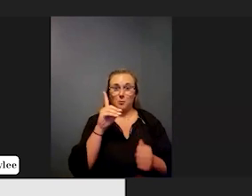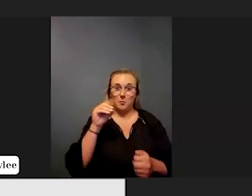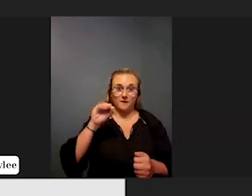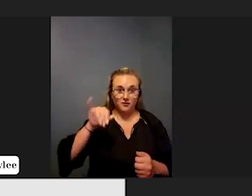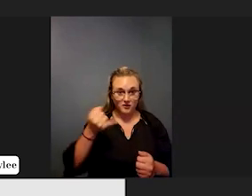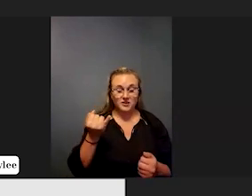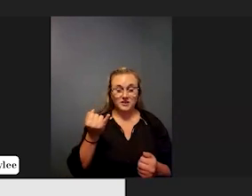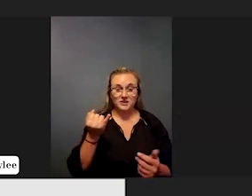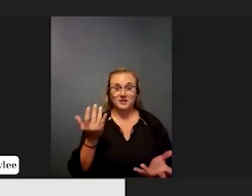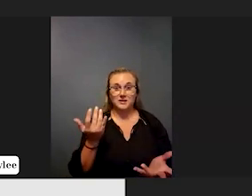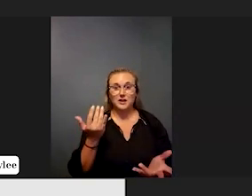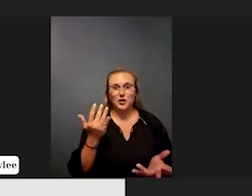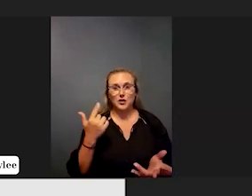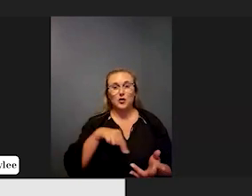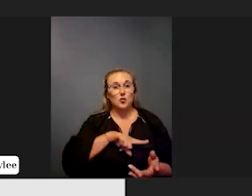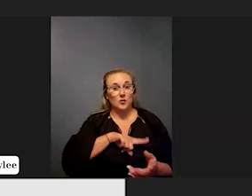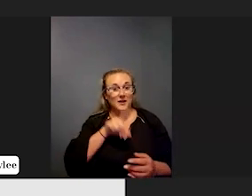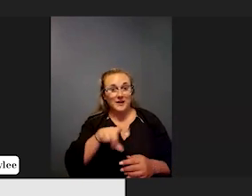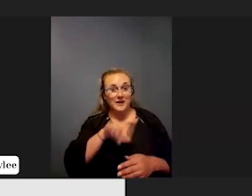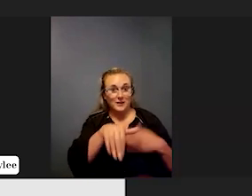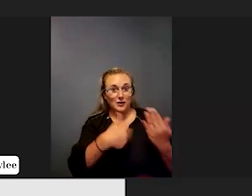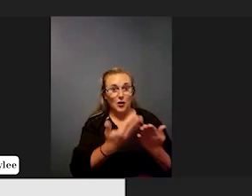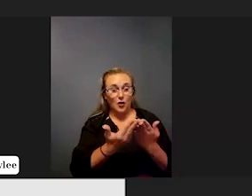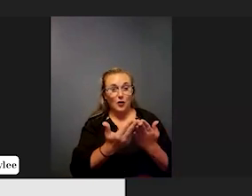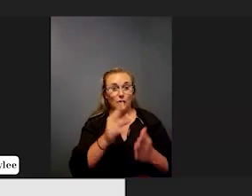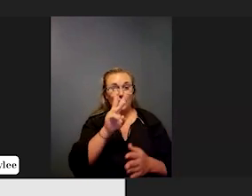We need all of our websites to be accessible and meet accessibility standards.